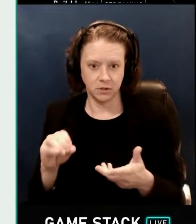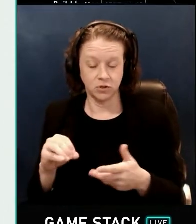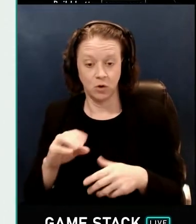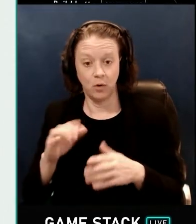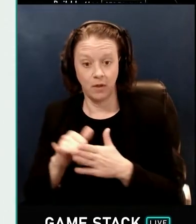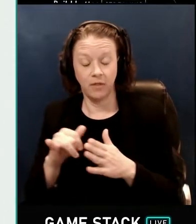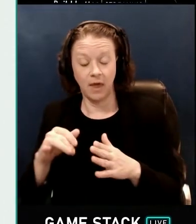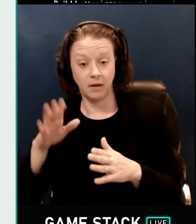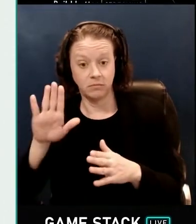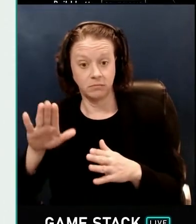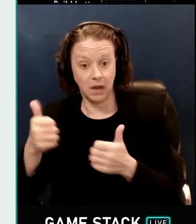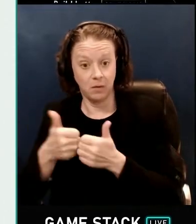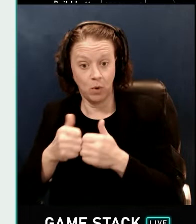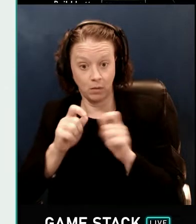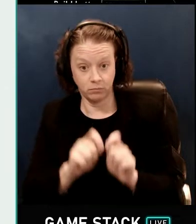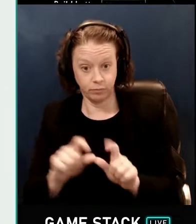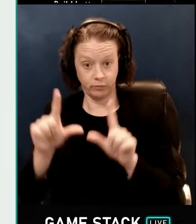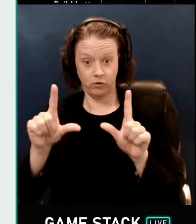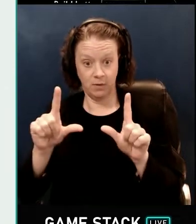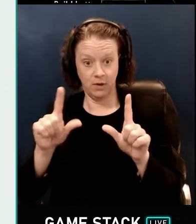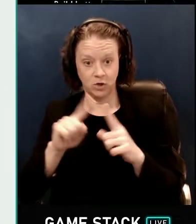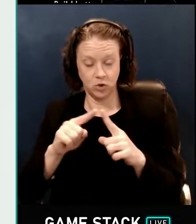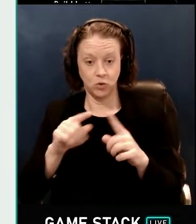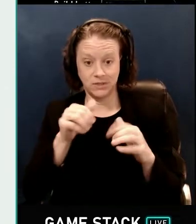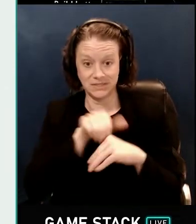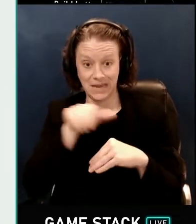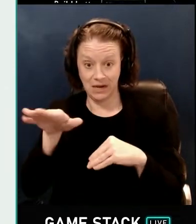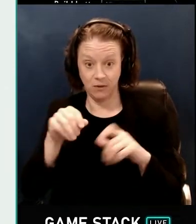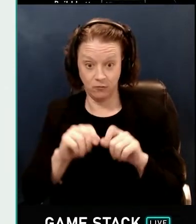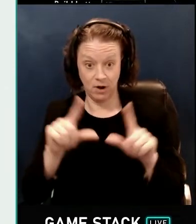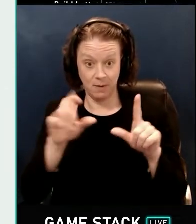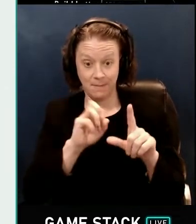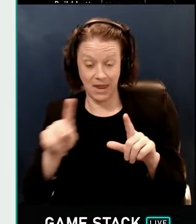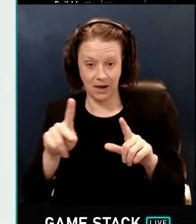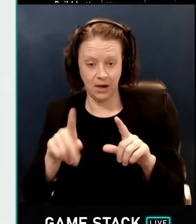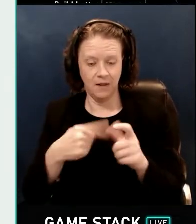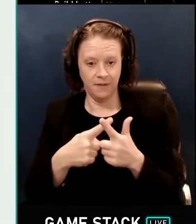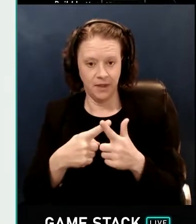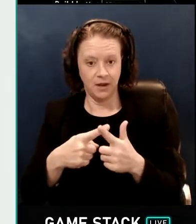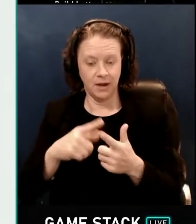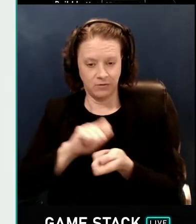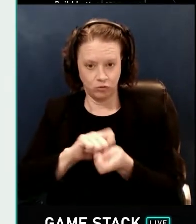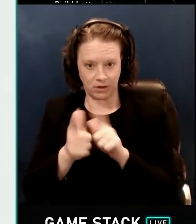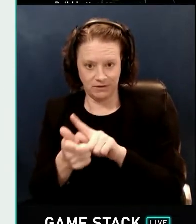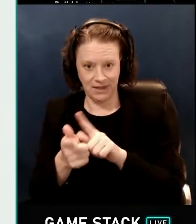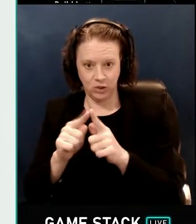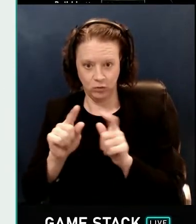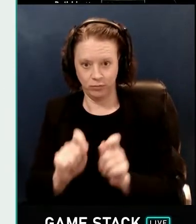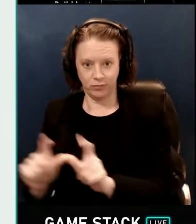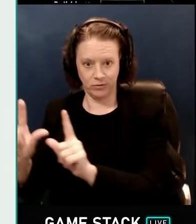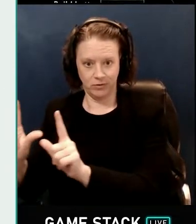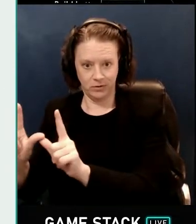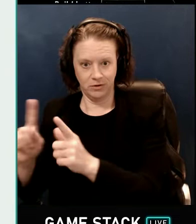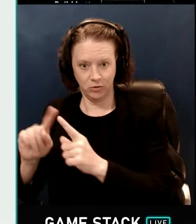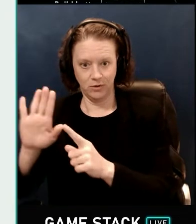Being code can take a variable amount of time based on the complexity of the scene, and then it gets sent back over the network and